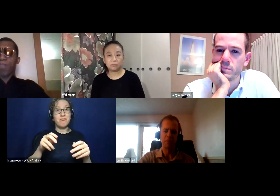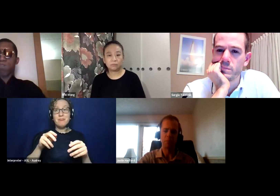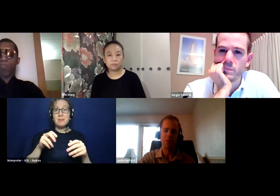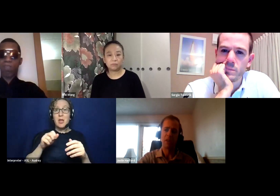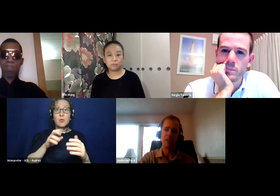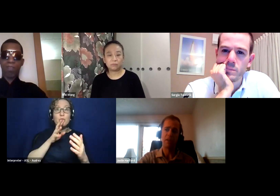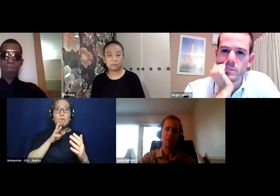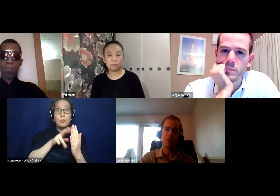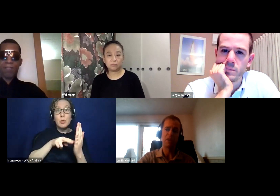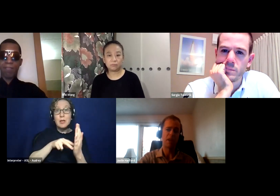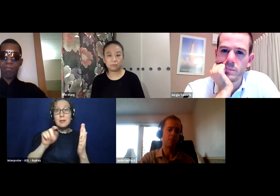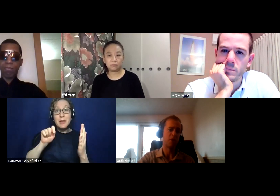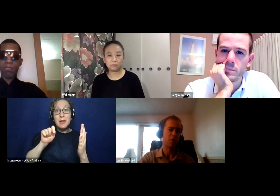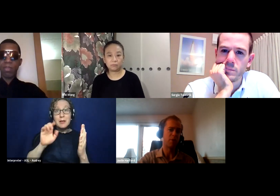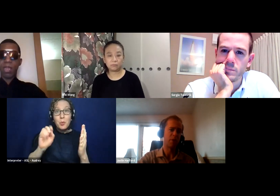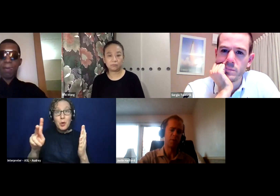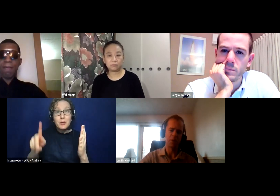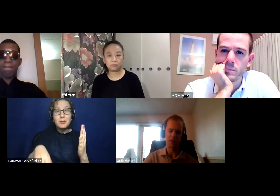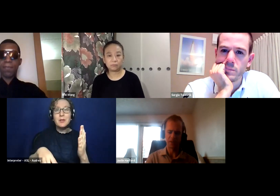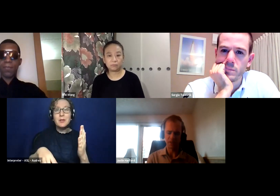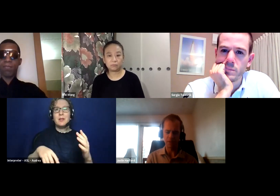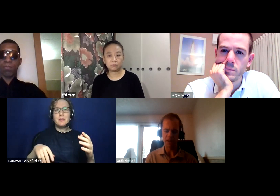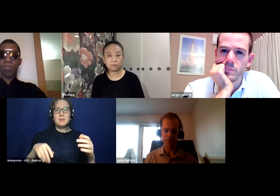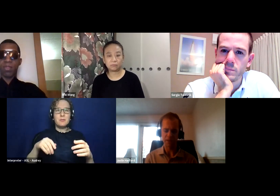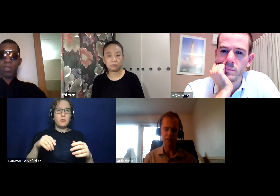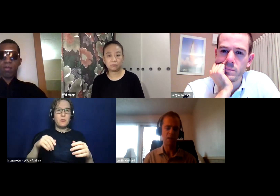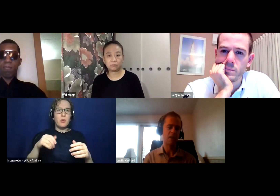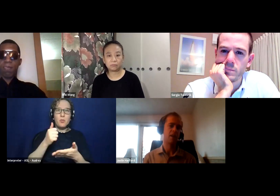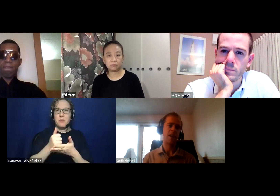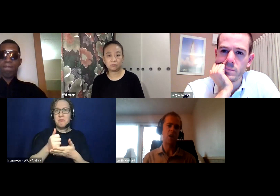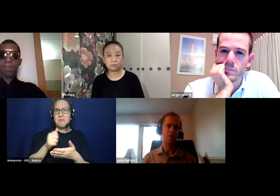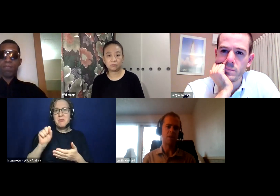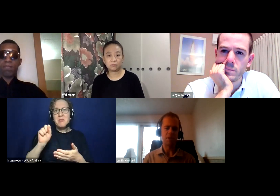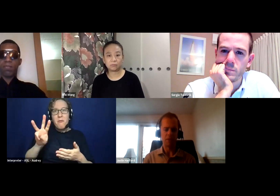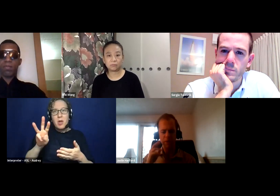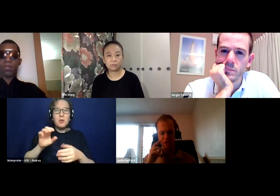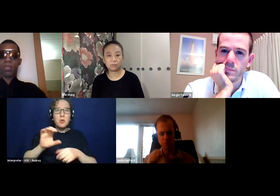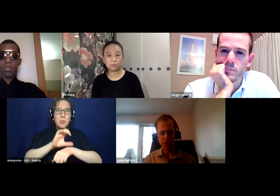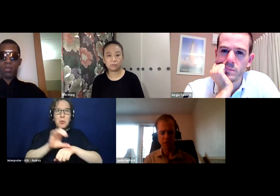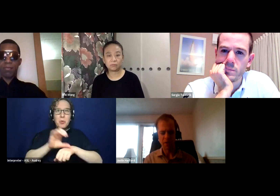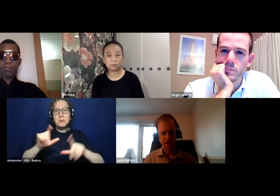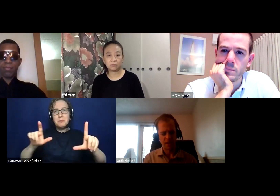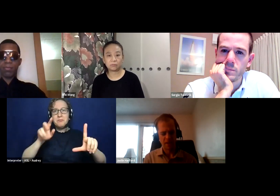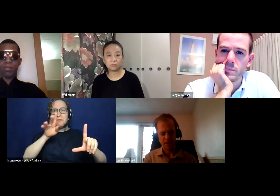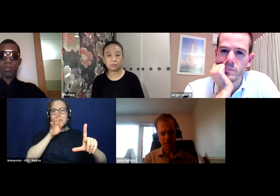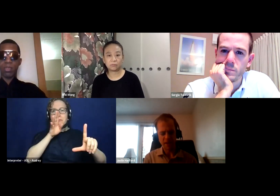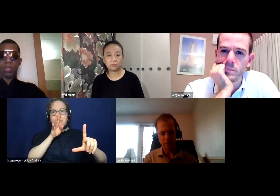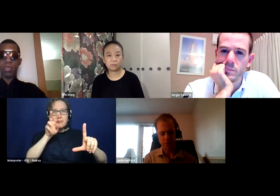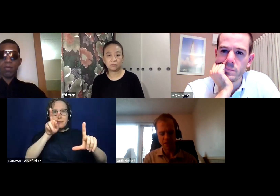using the help of a screen reader or device that can output that information to Braille. Thank you,